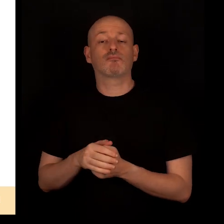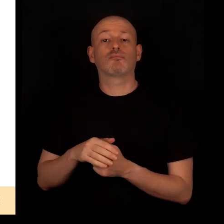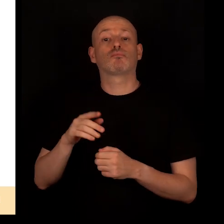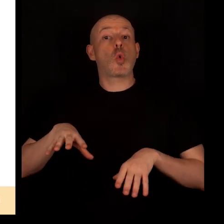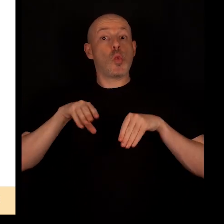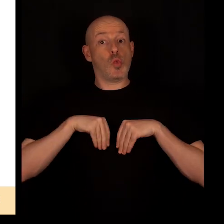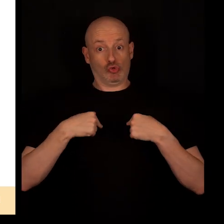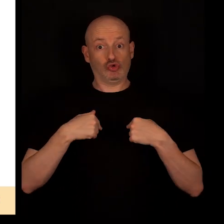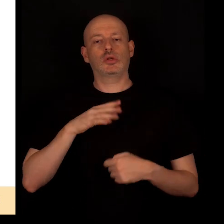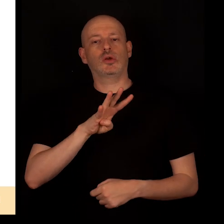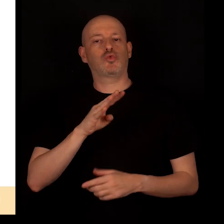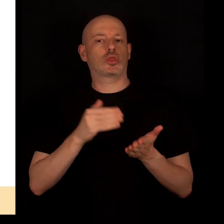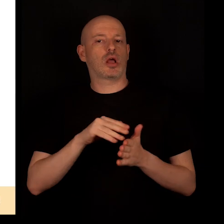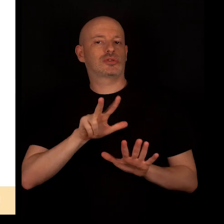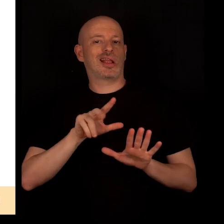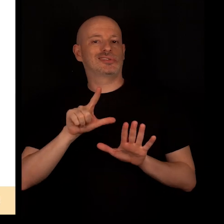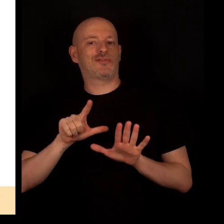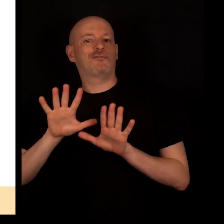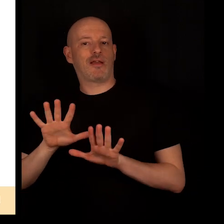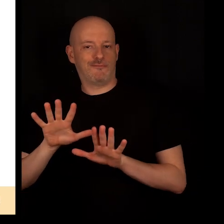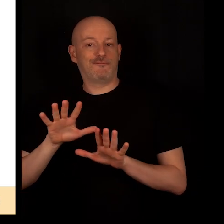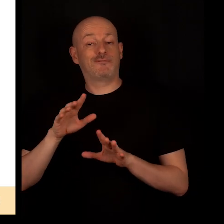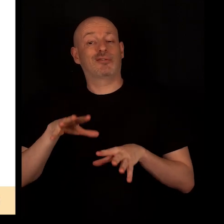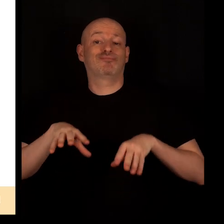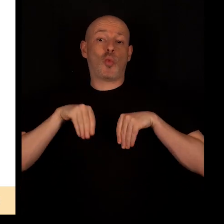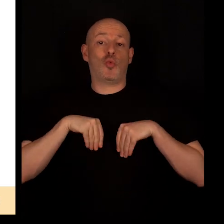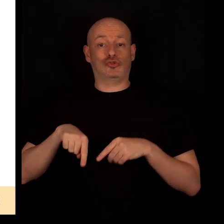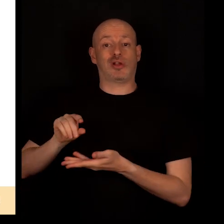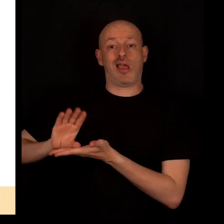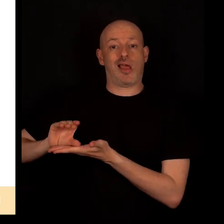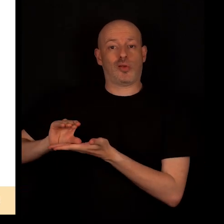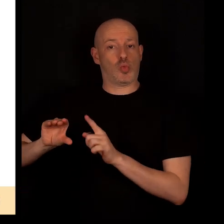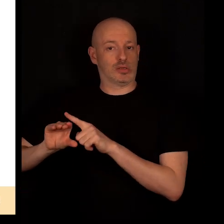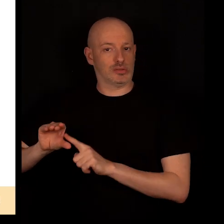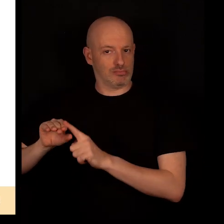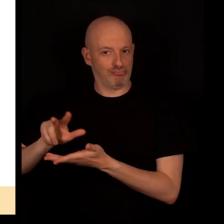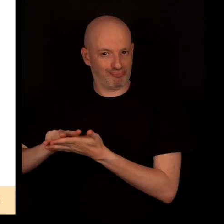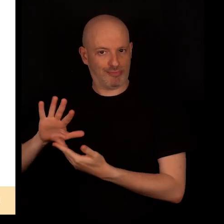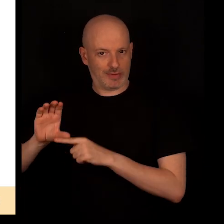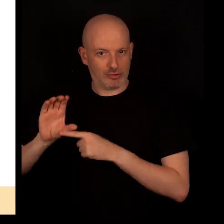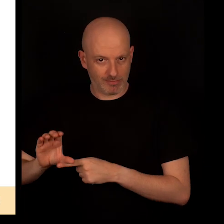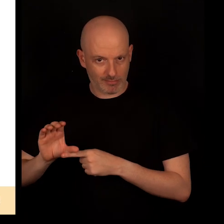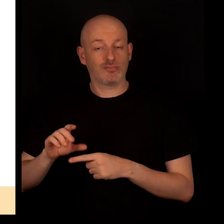The host will receive €4875, which is the hosting allowance,